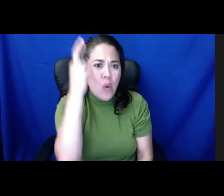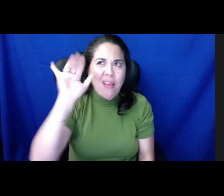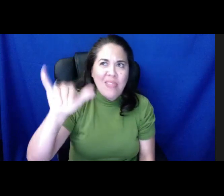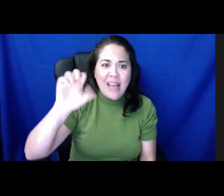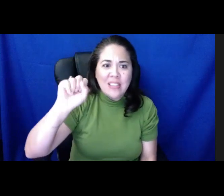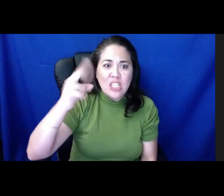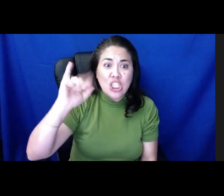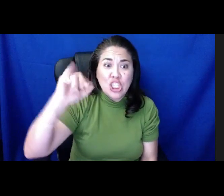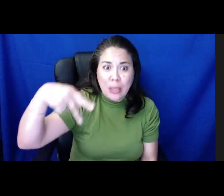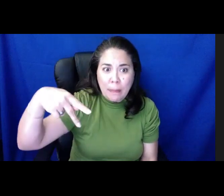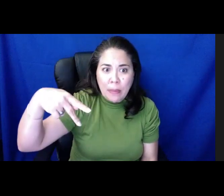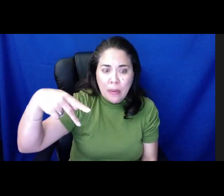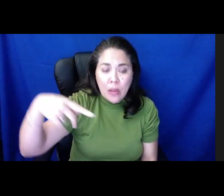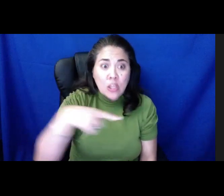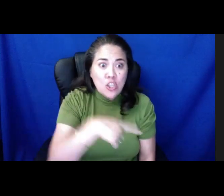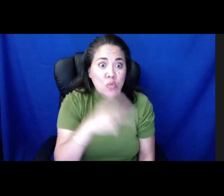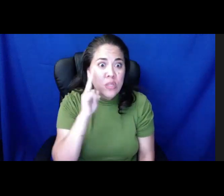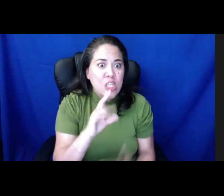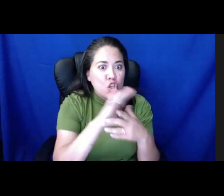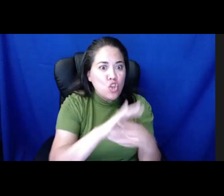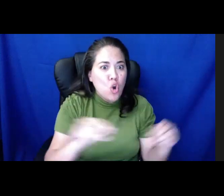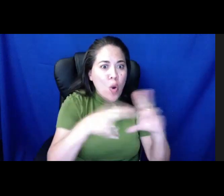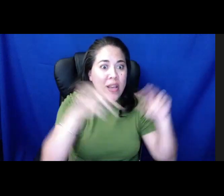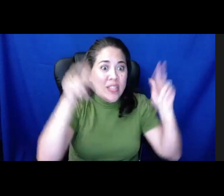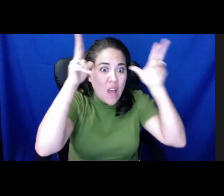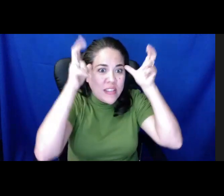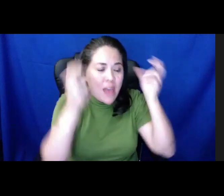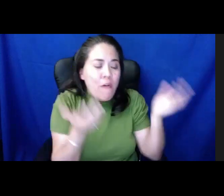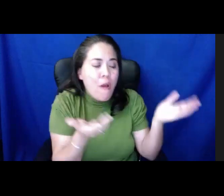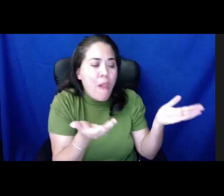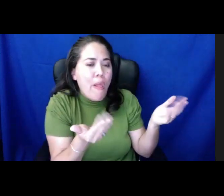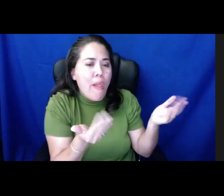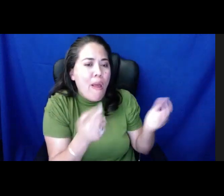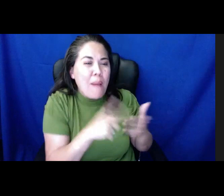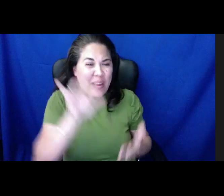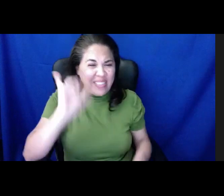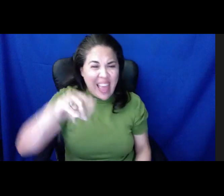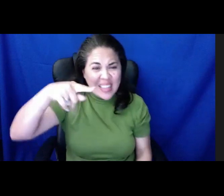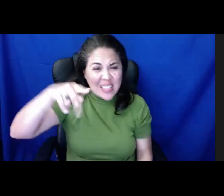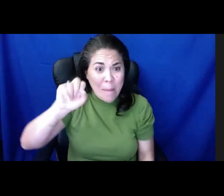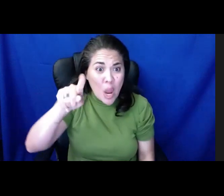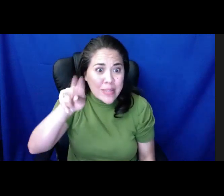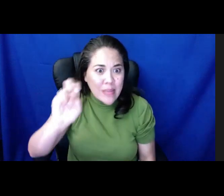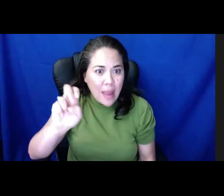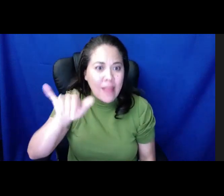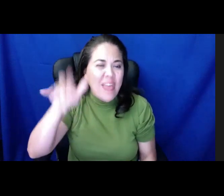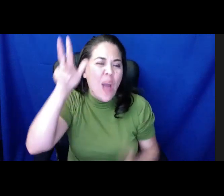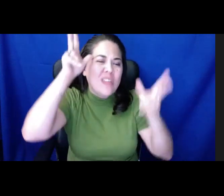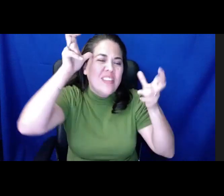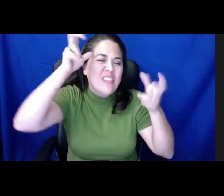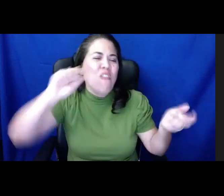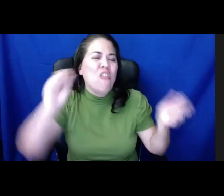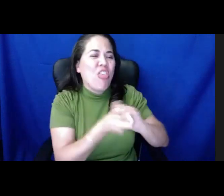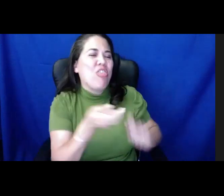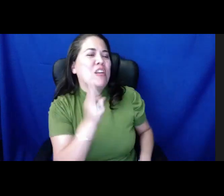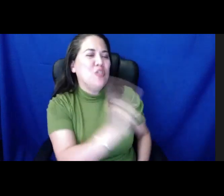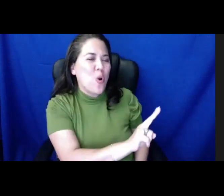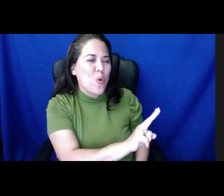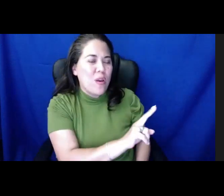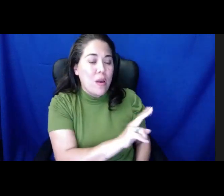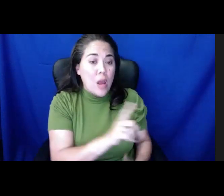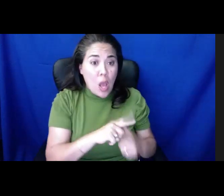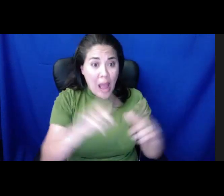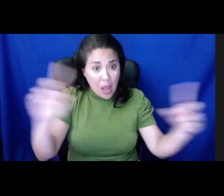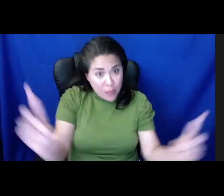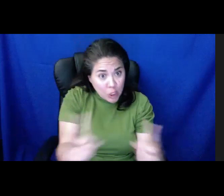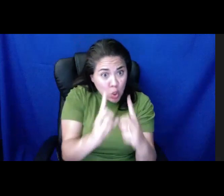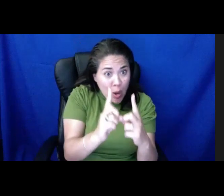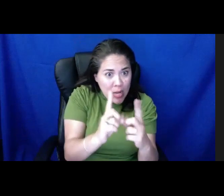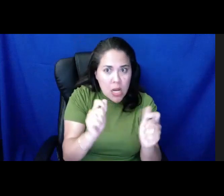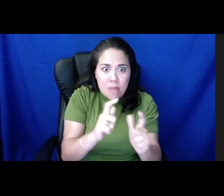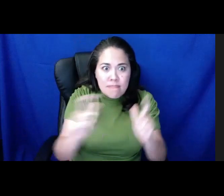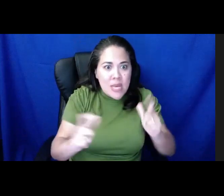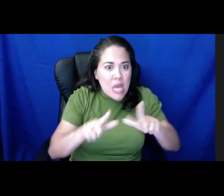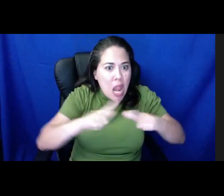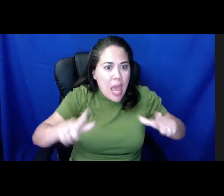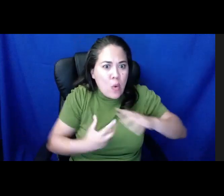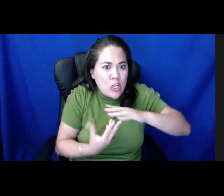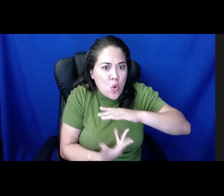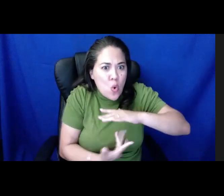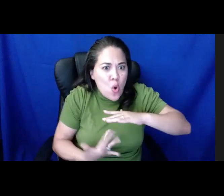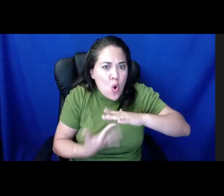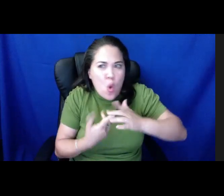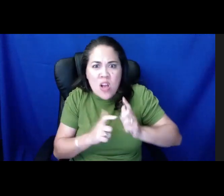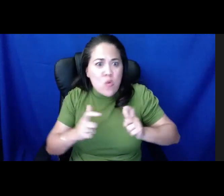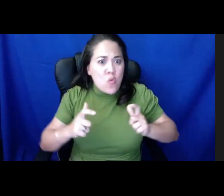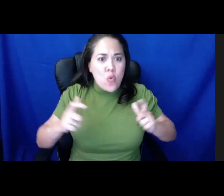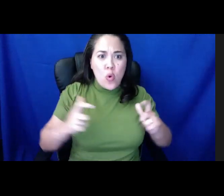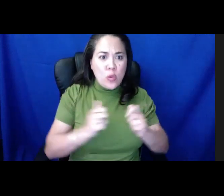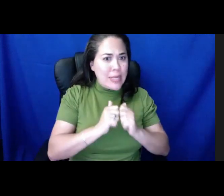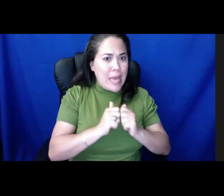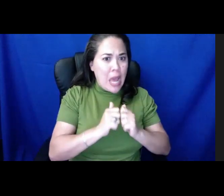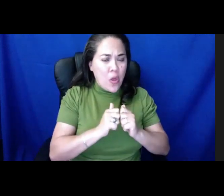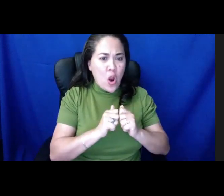Leslie McIntosh: Were myths that the devil was waiting with bargains there was only a parasite which was perhaps the devil's joke at their joining a monster is language grew in her and she grew with it dwarfing her pursuers.